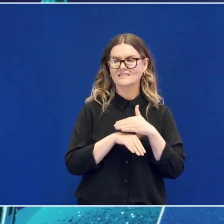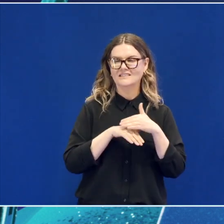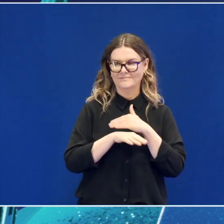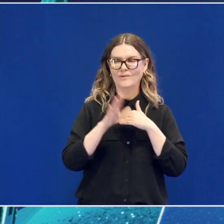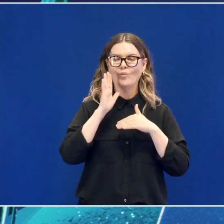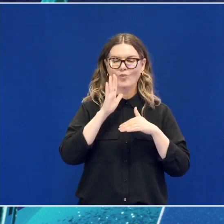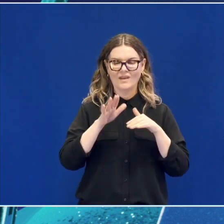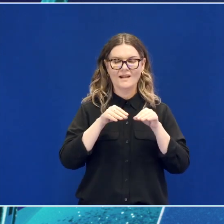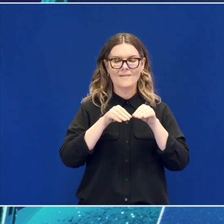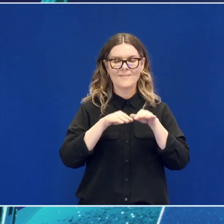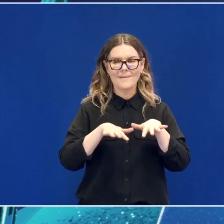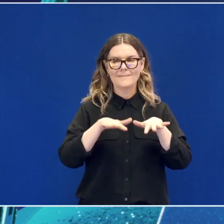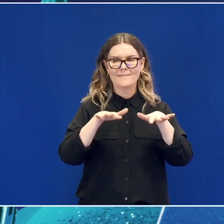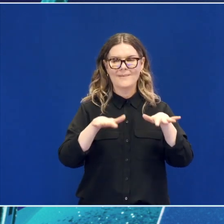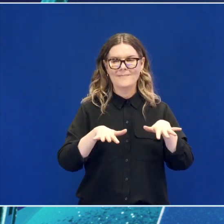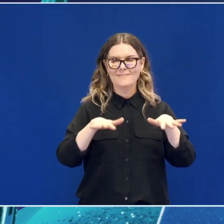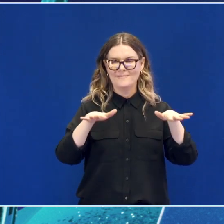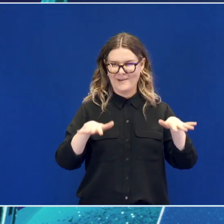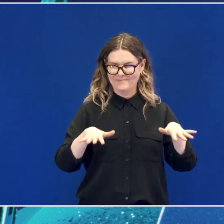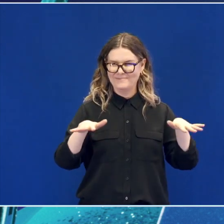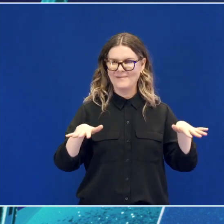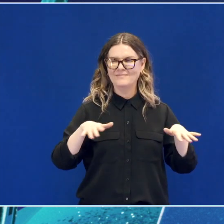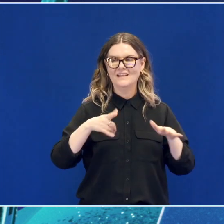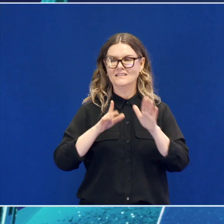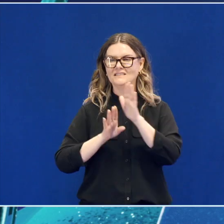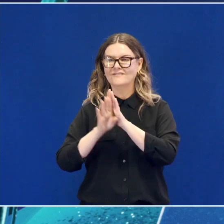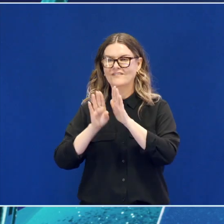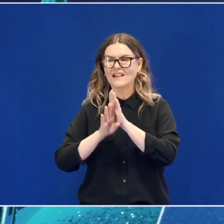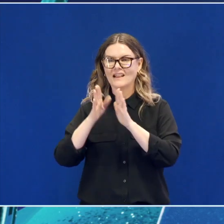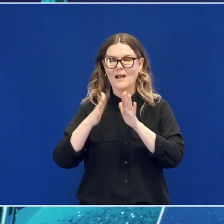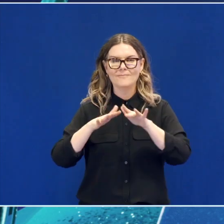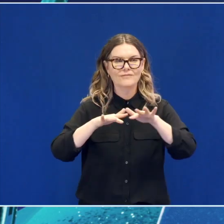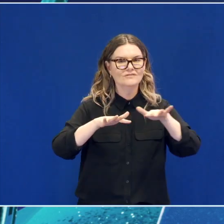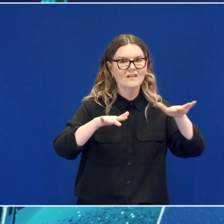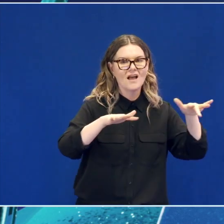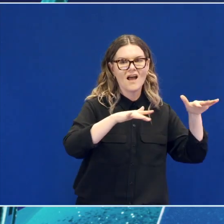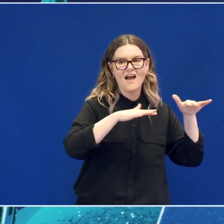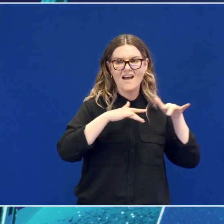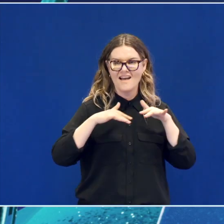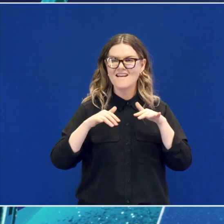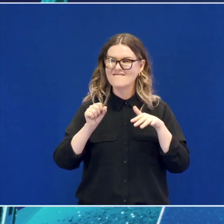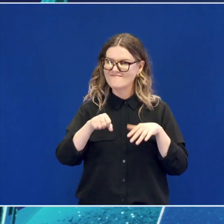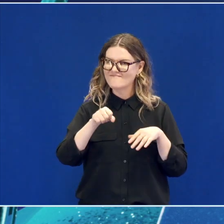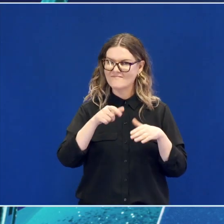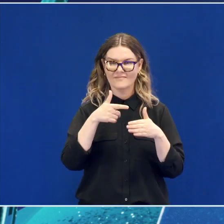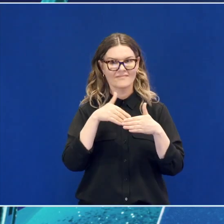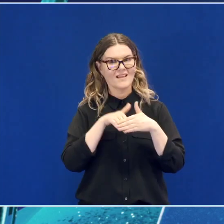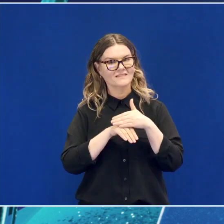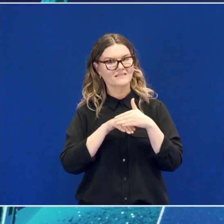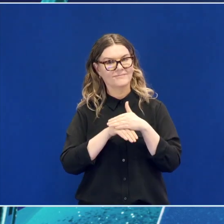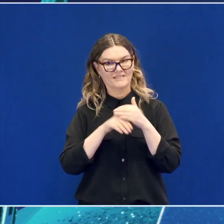where accessibility becomes a portable skill that you take from one job with you to the next, as opposed to showing